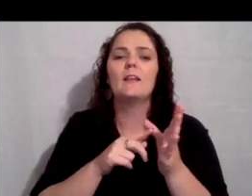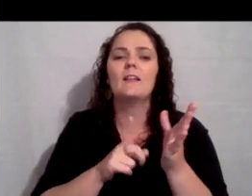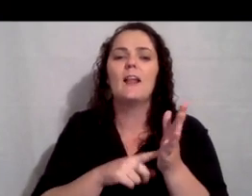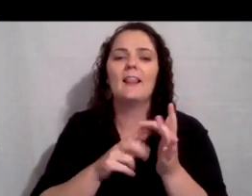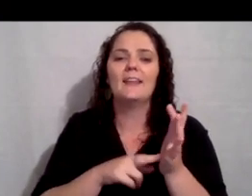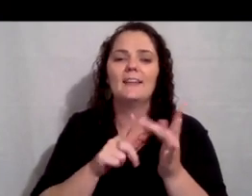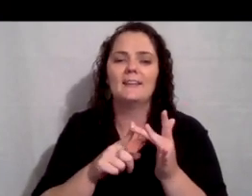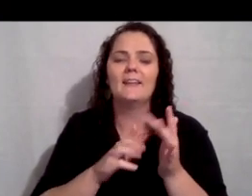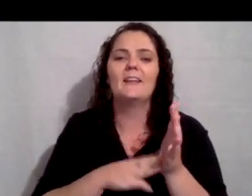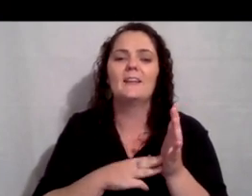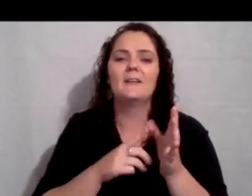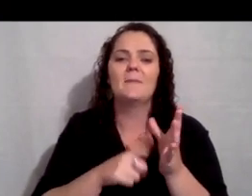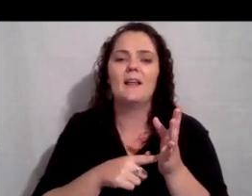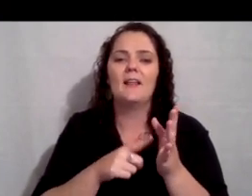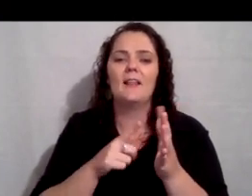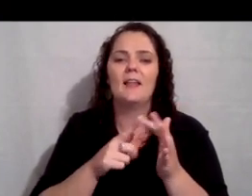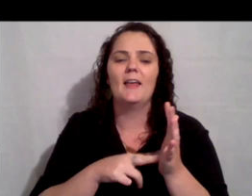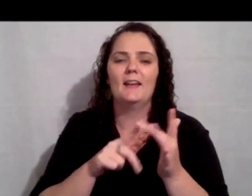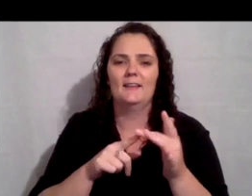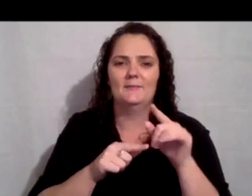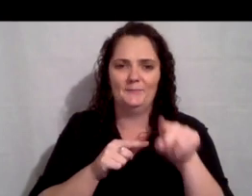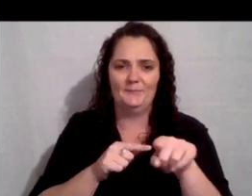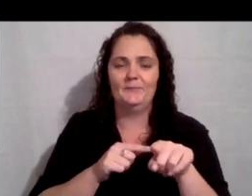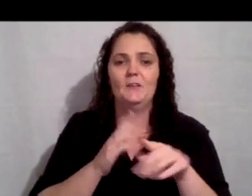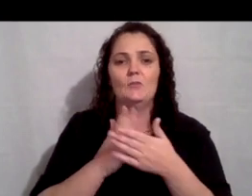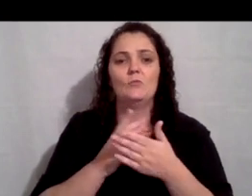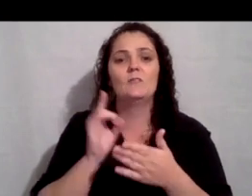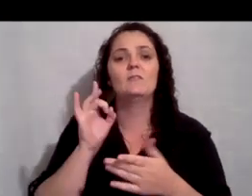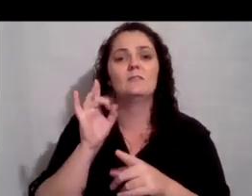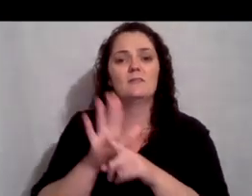Nalini Malani, who is a Indian artist, is a drawing that shows